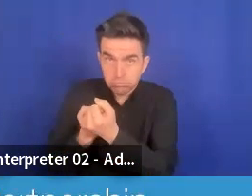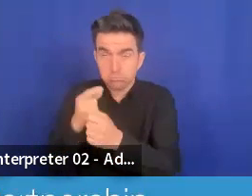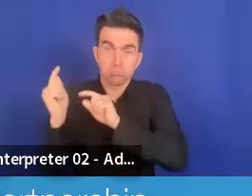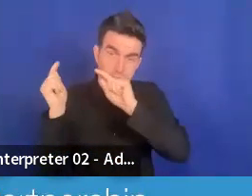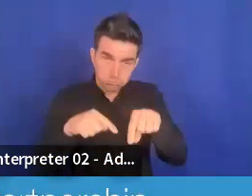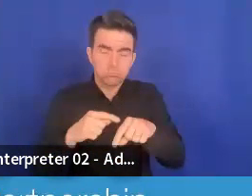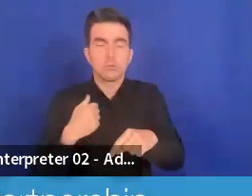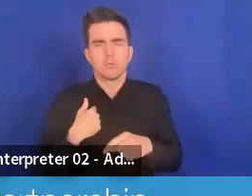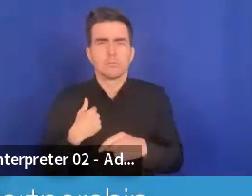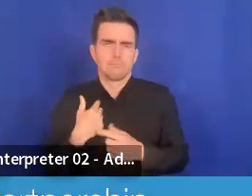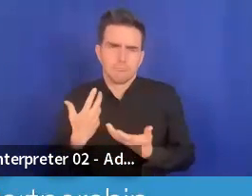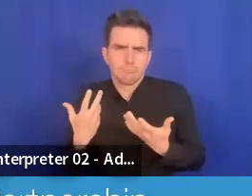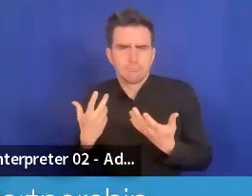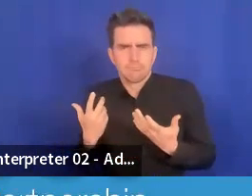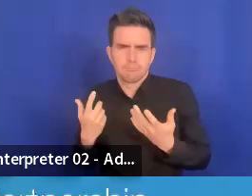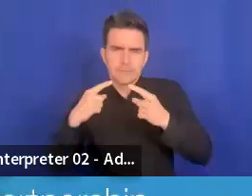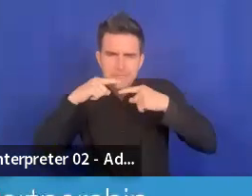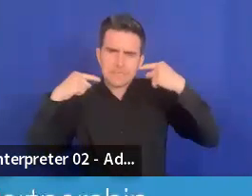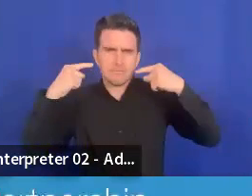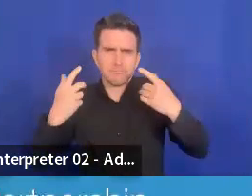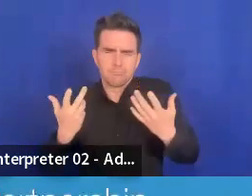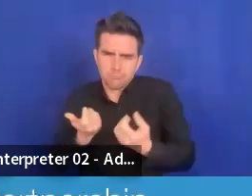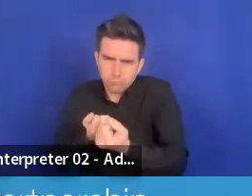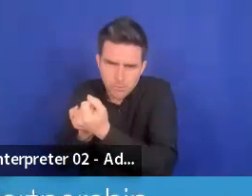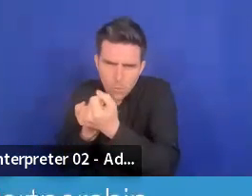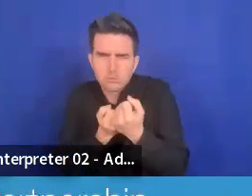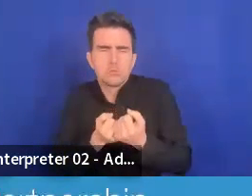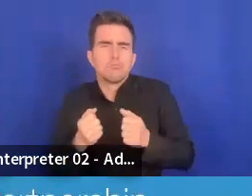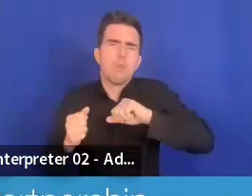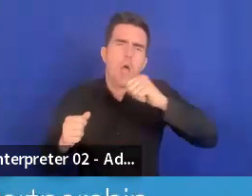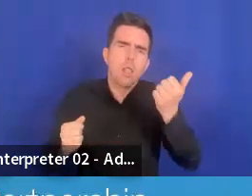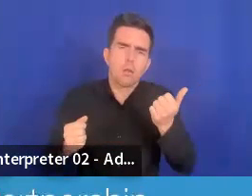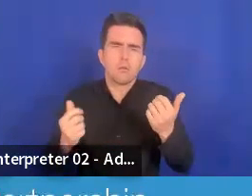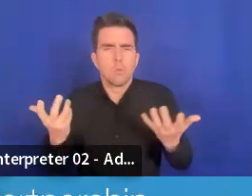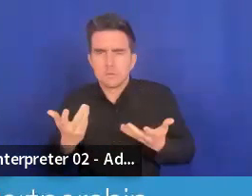I know that when you register, you get sort of like a letter or approval confirmation